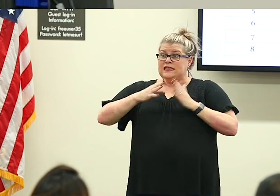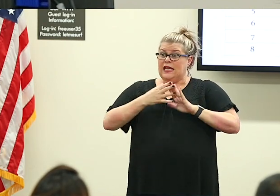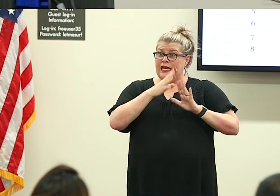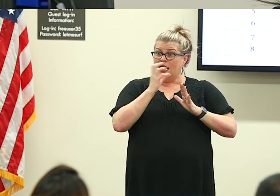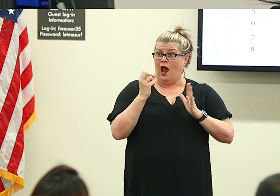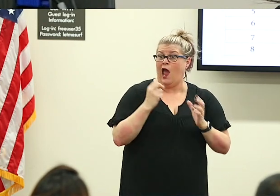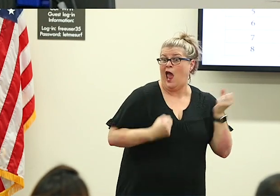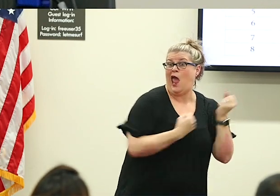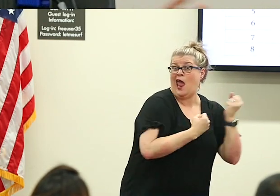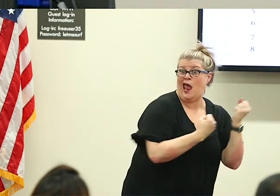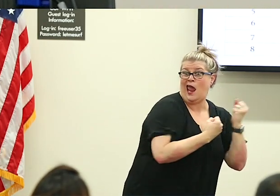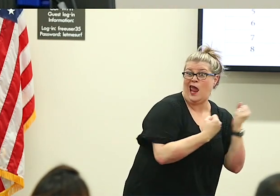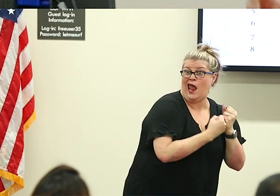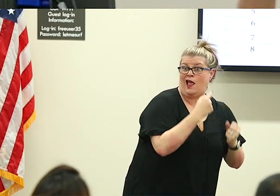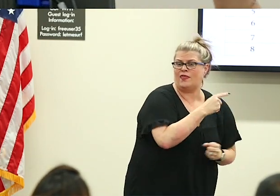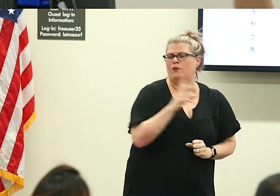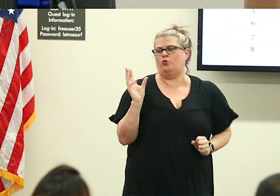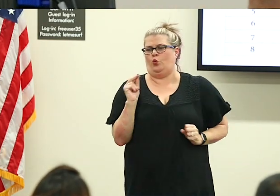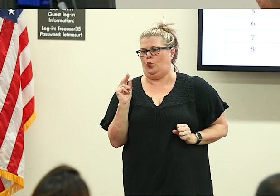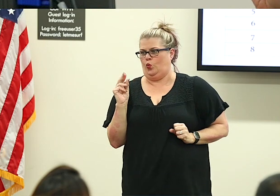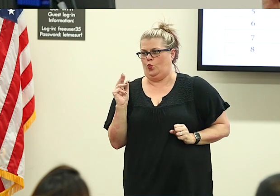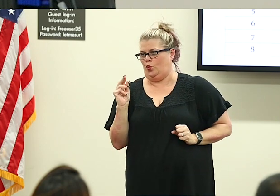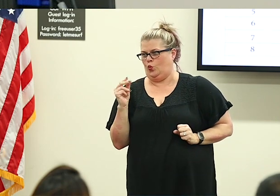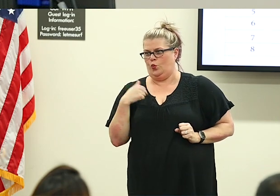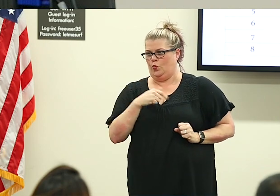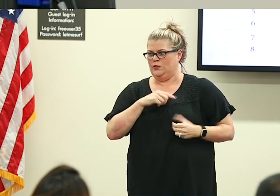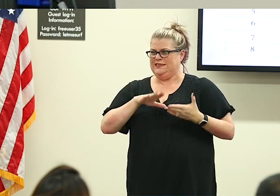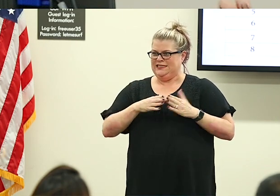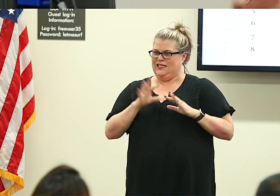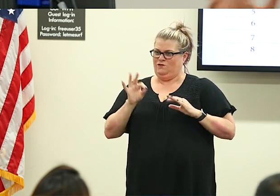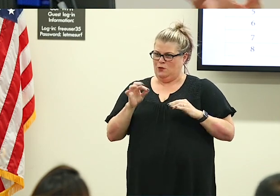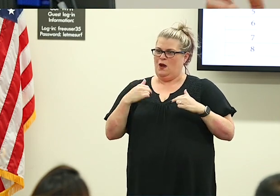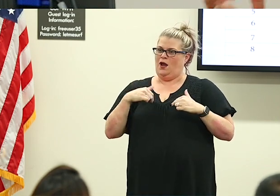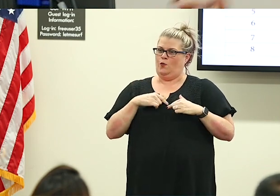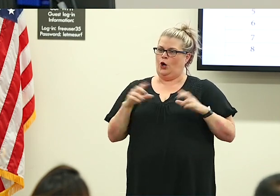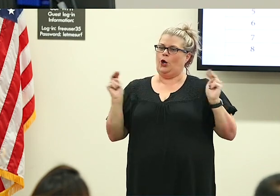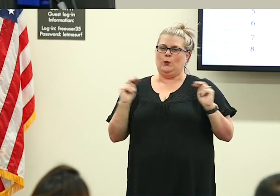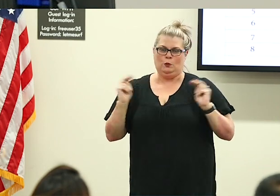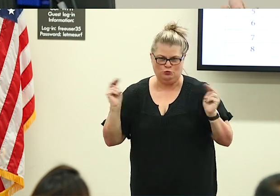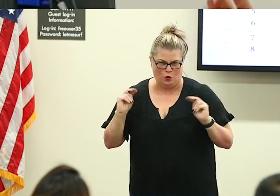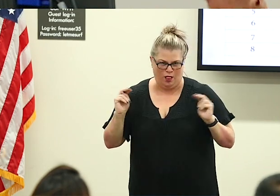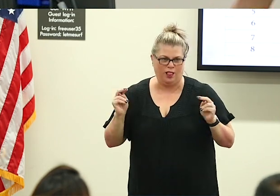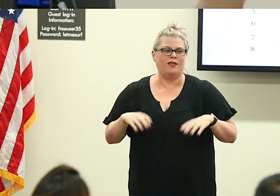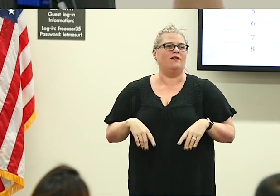First Republic. In fact, we do have a list of our other preferred lenders,